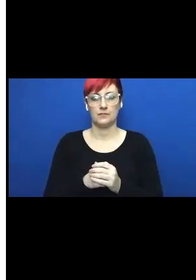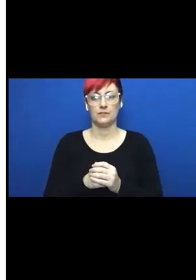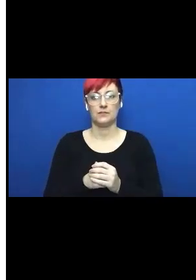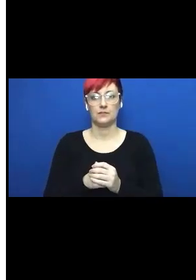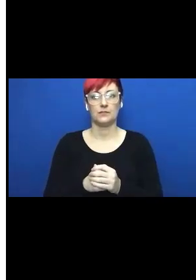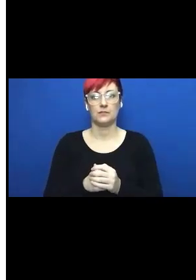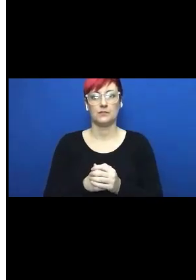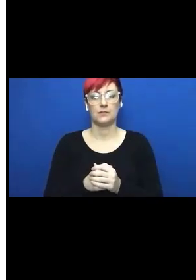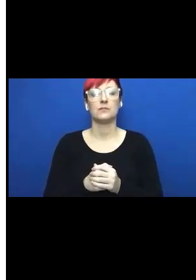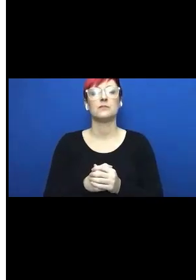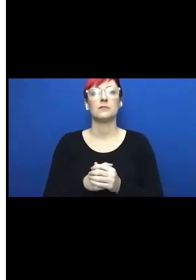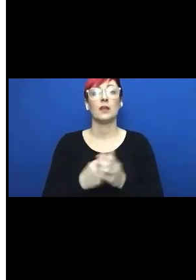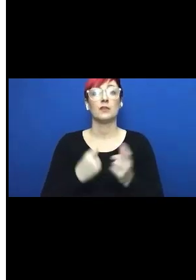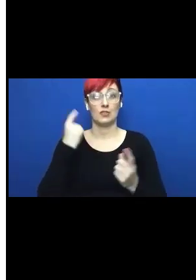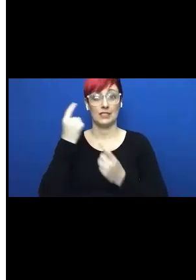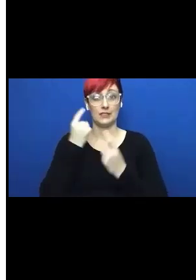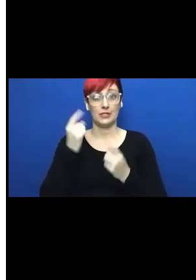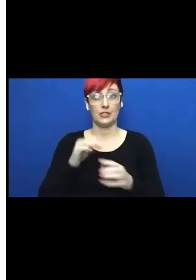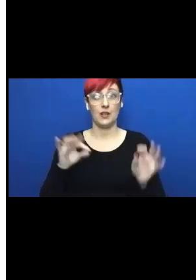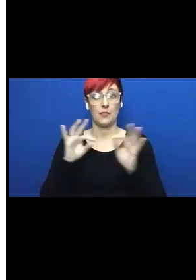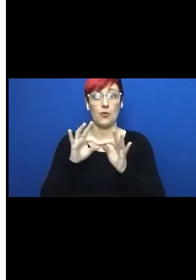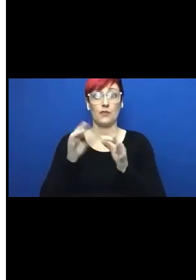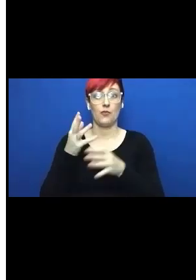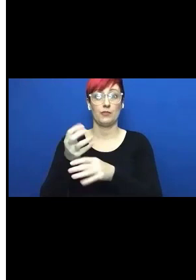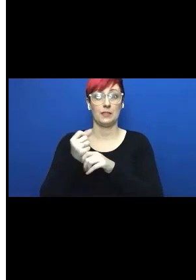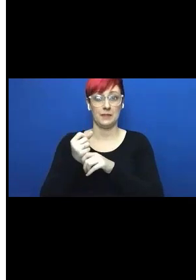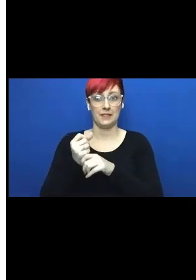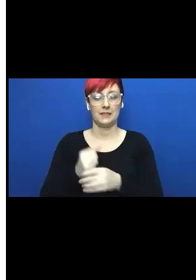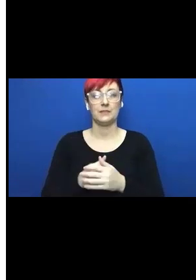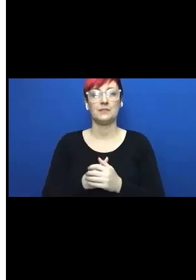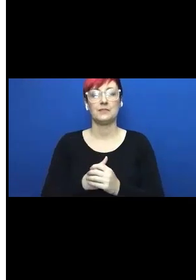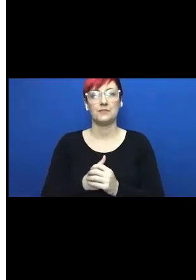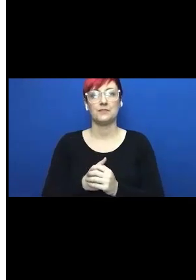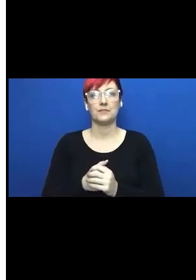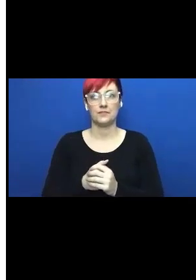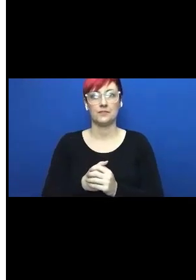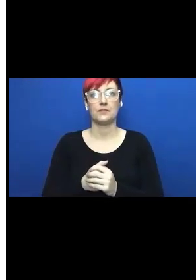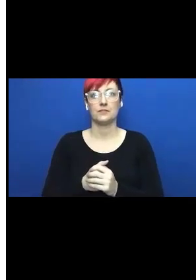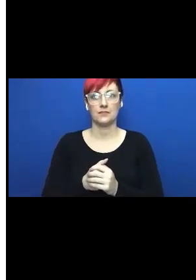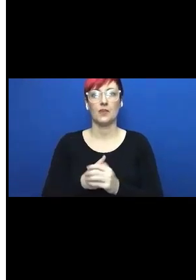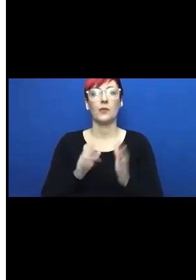and so the considerations for recipients. We are .. . we have developed a preamble,